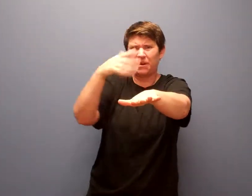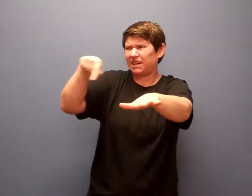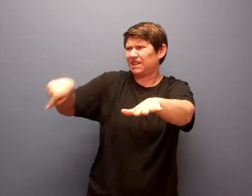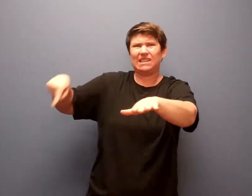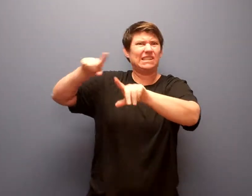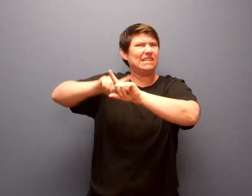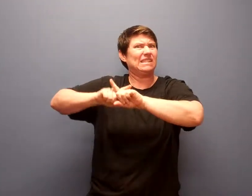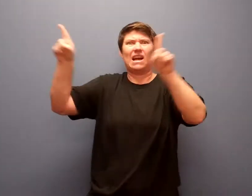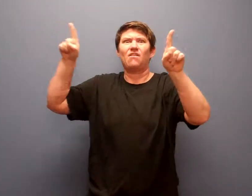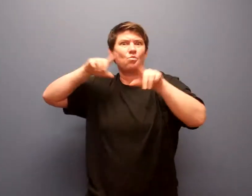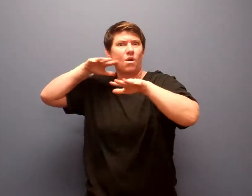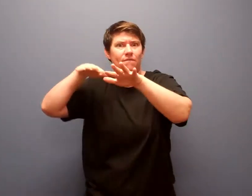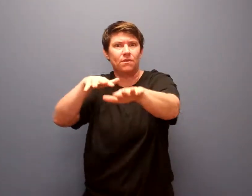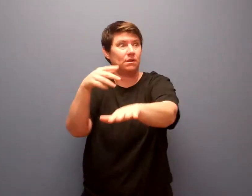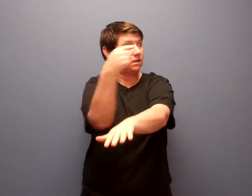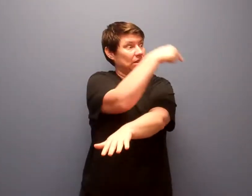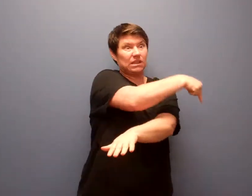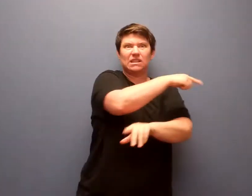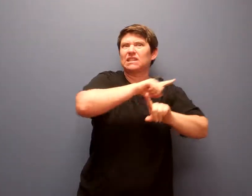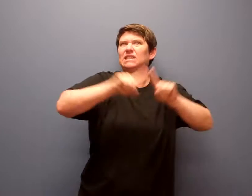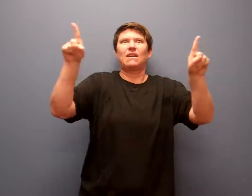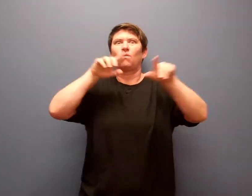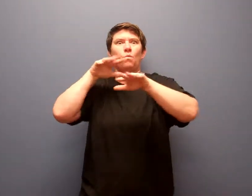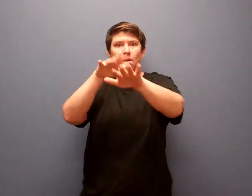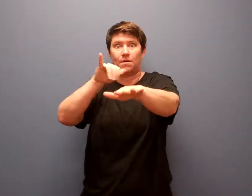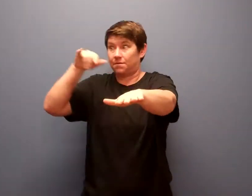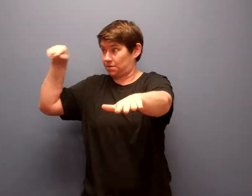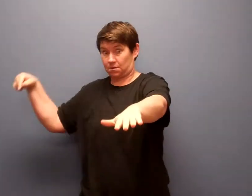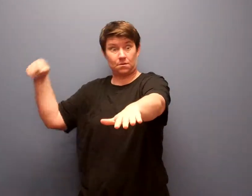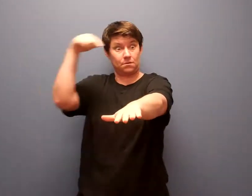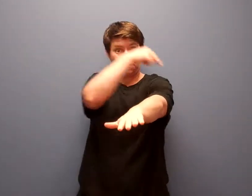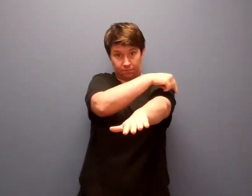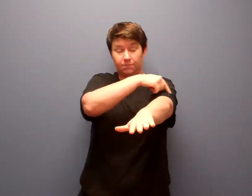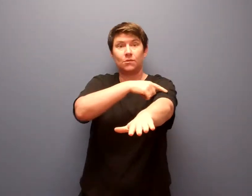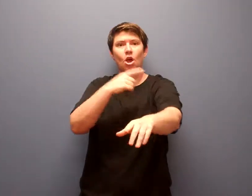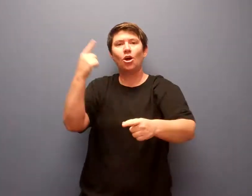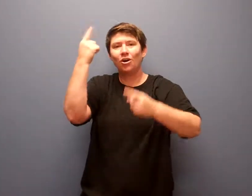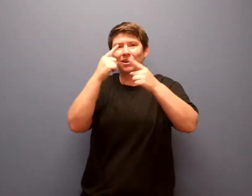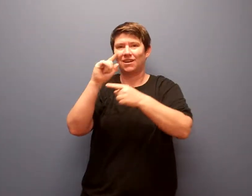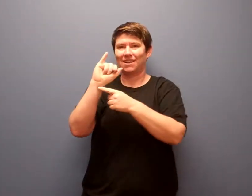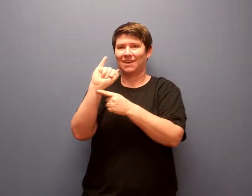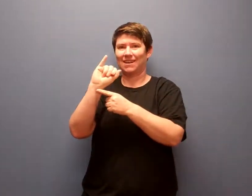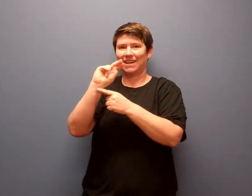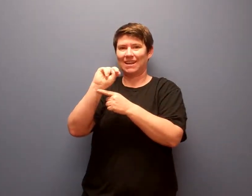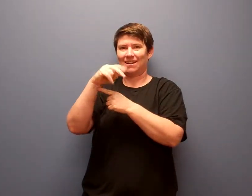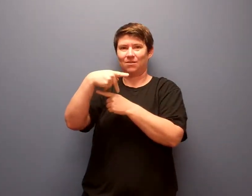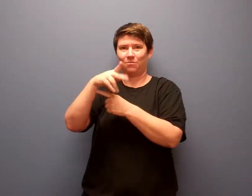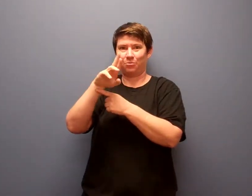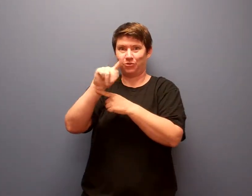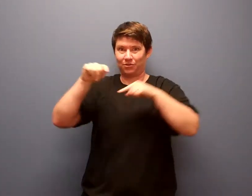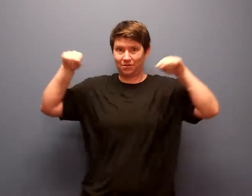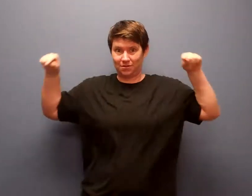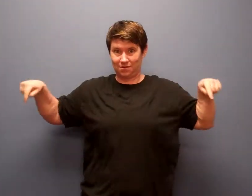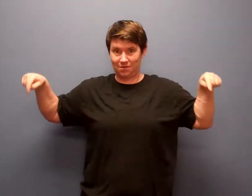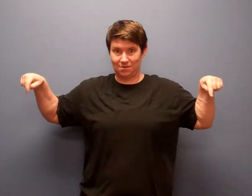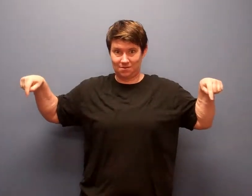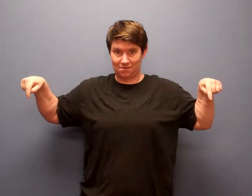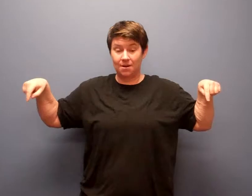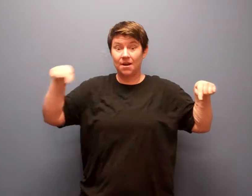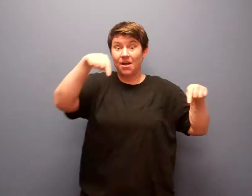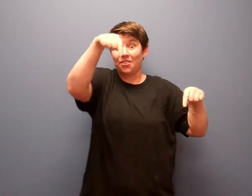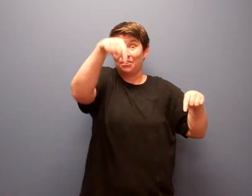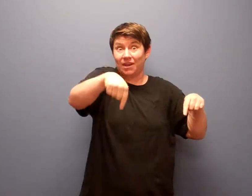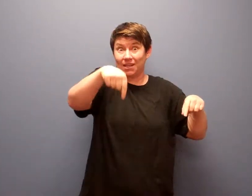The water coming into the original river is considered input because the water is coming in from two completely different rivers.